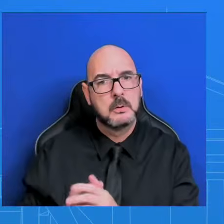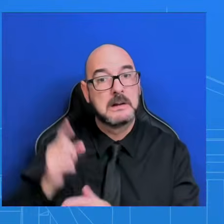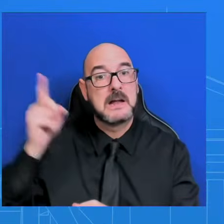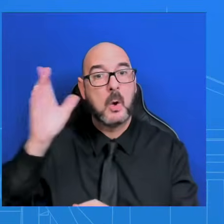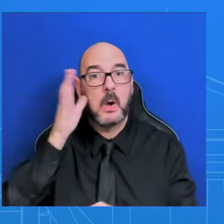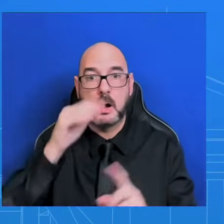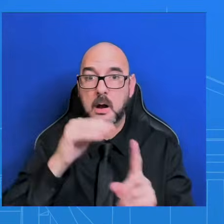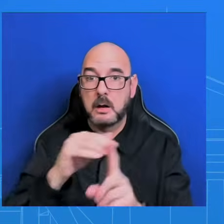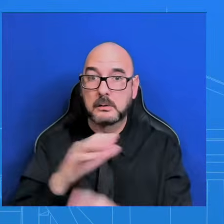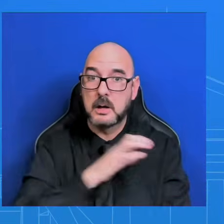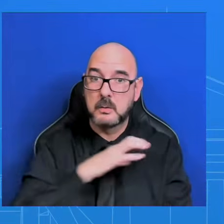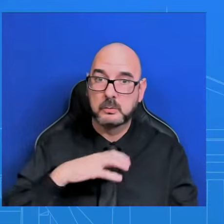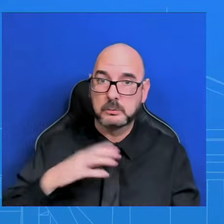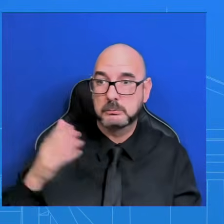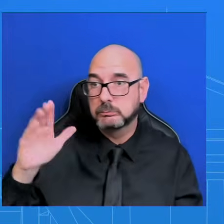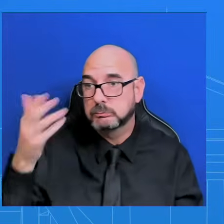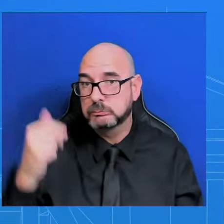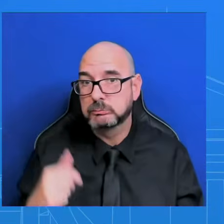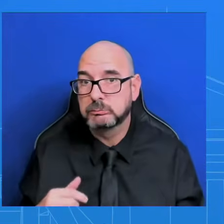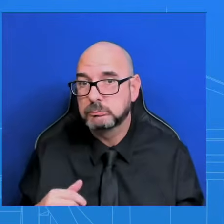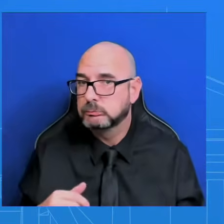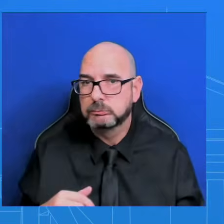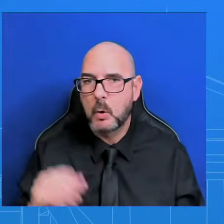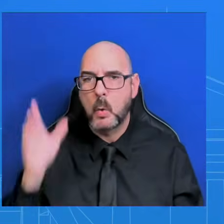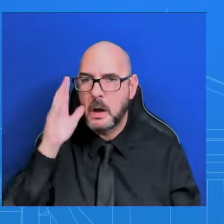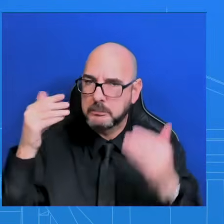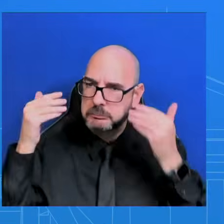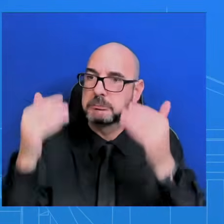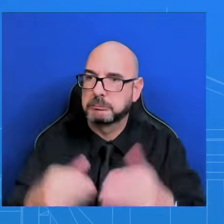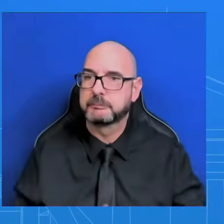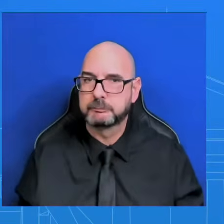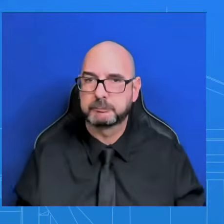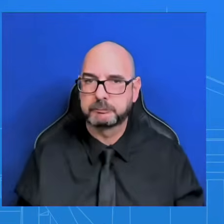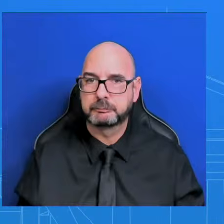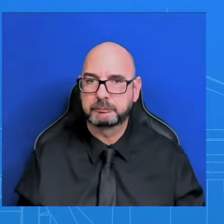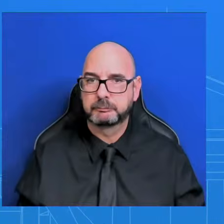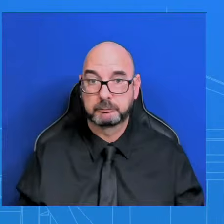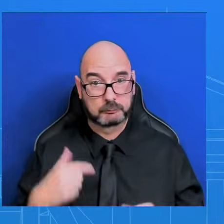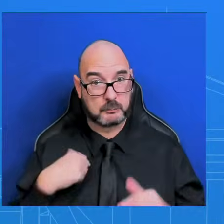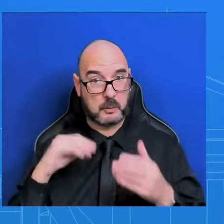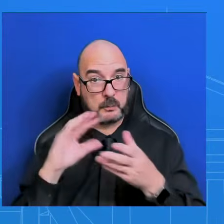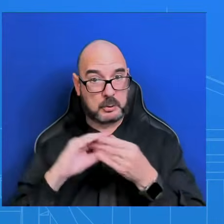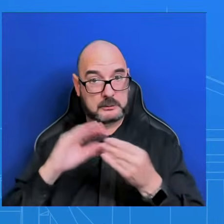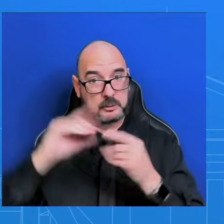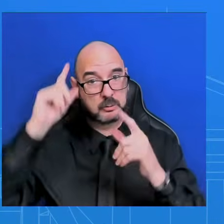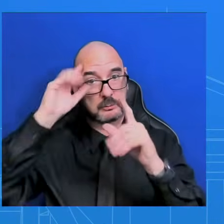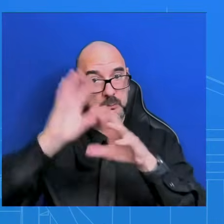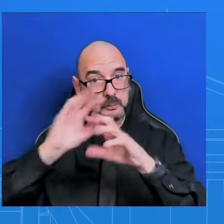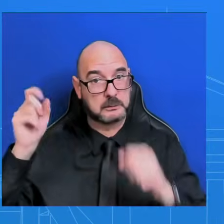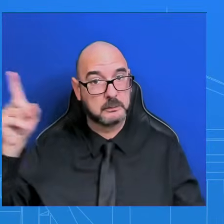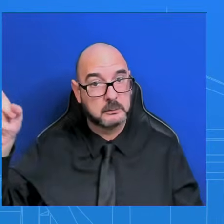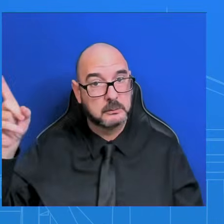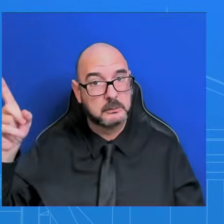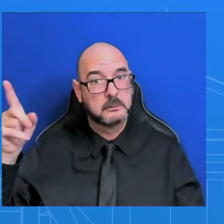You hear him say that often. They need to do something to stop this epidemic of -- of gun violence. And so, we've been very clear.